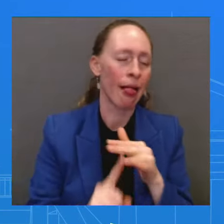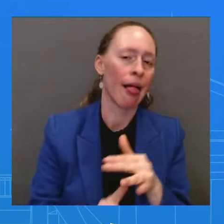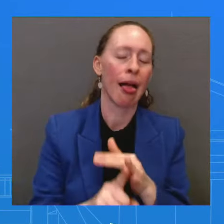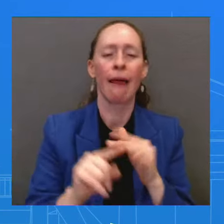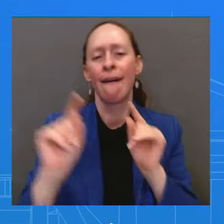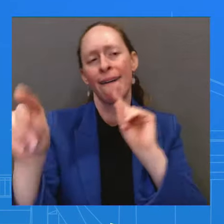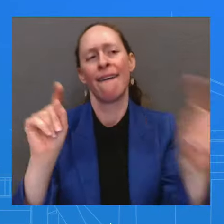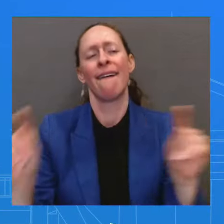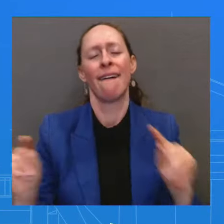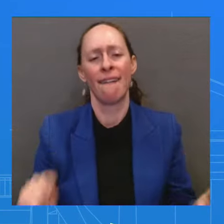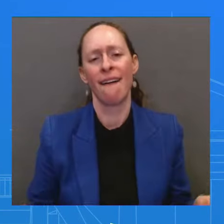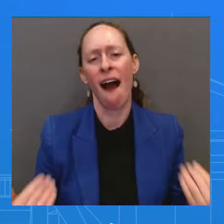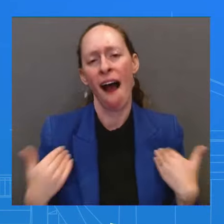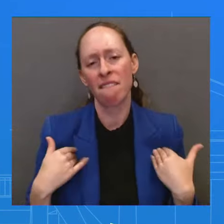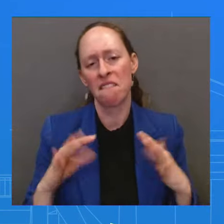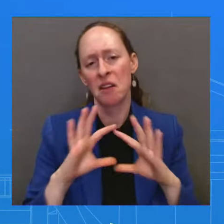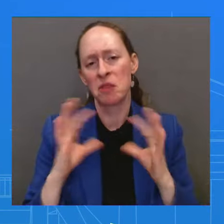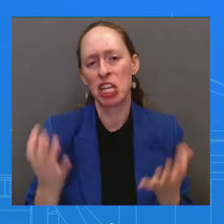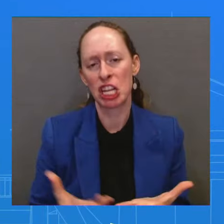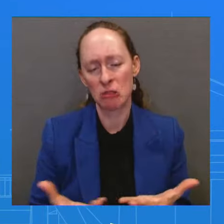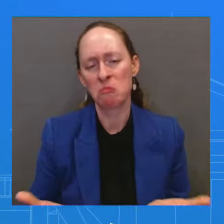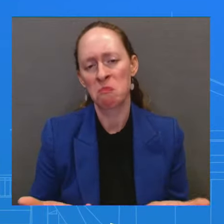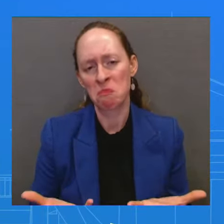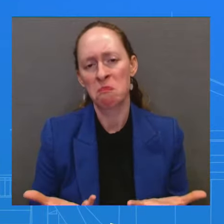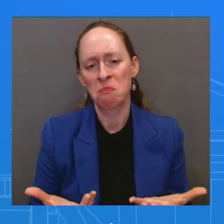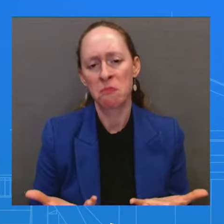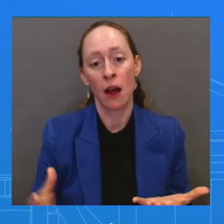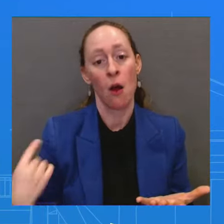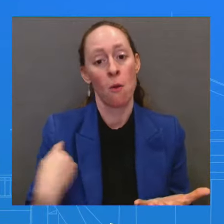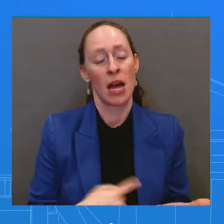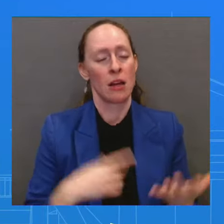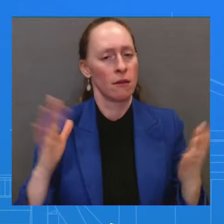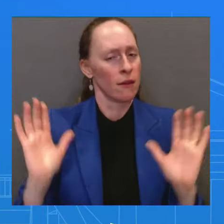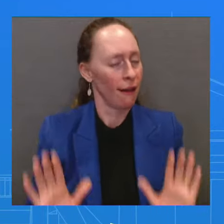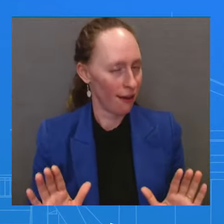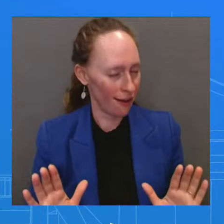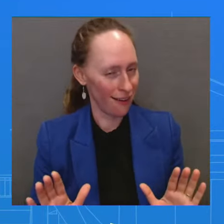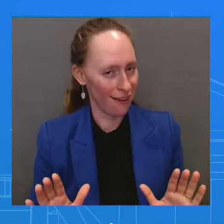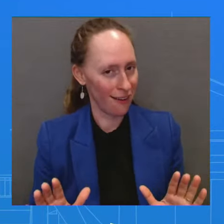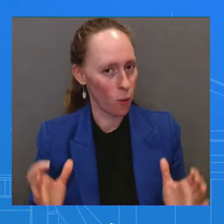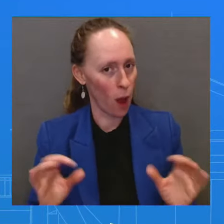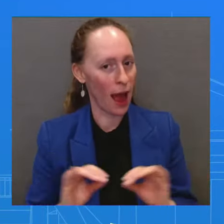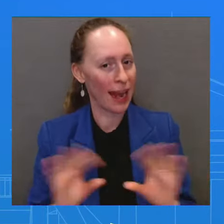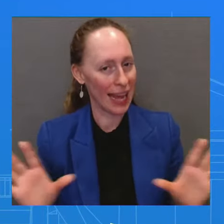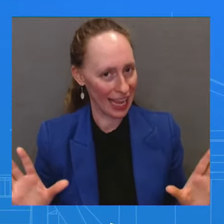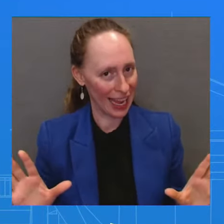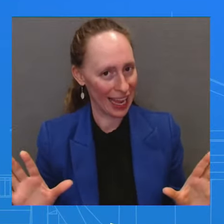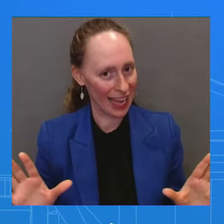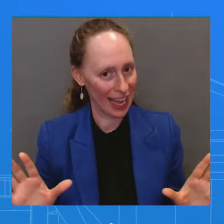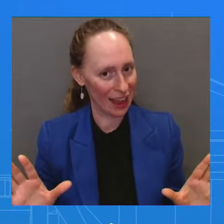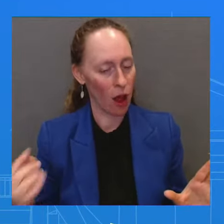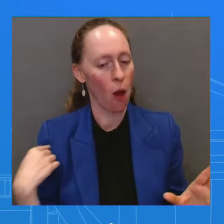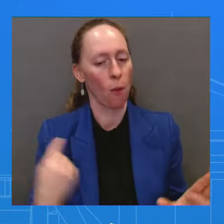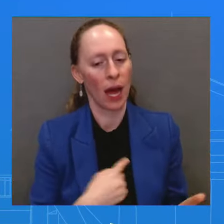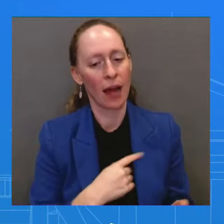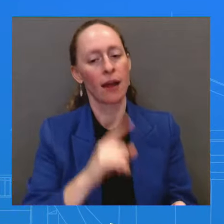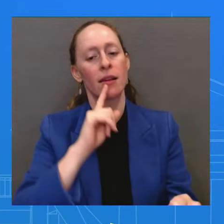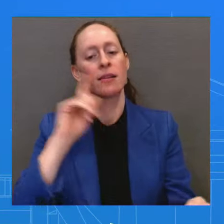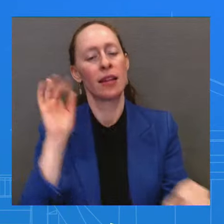is that we cannot walk away from our commitment. We cannot. It would be a major mistake. That's what the President wants to be -- make very clear.